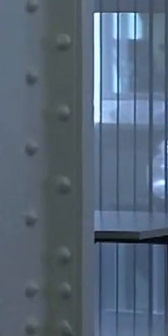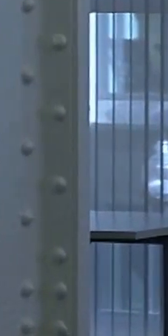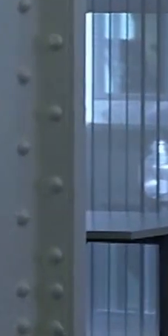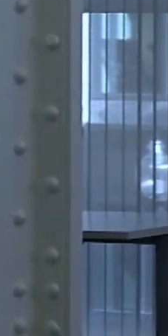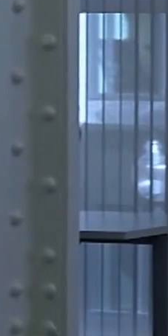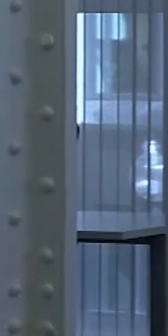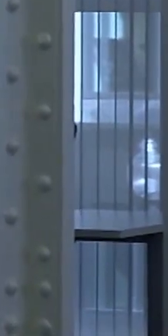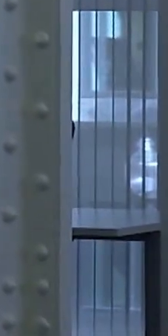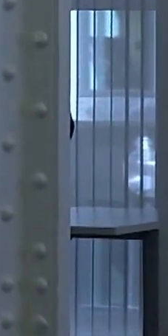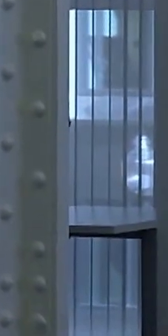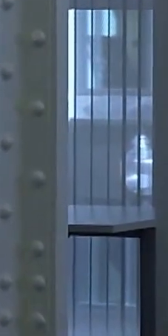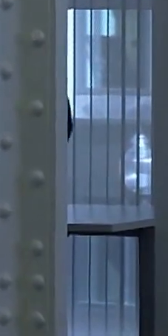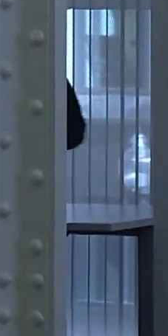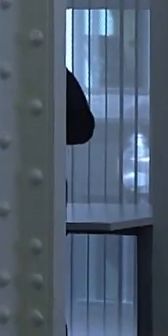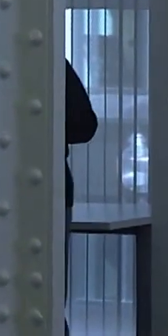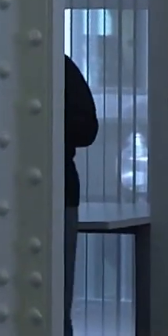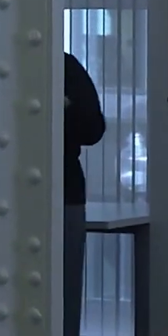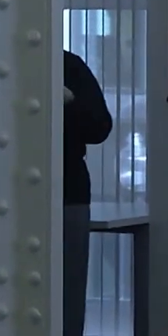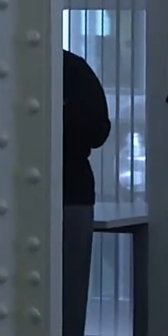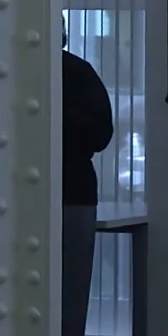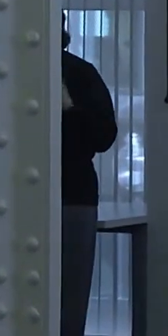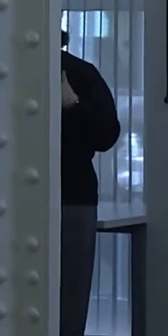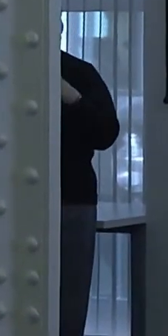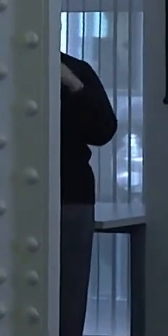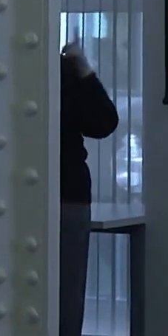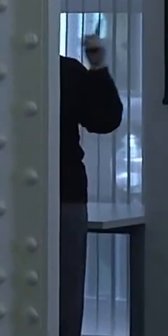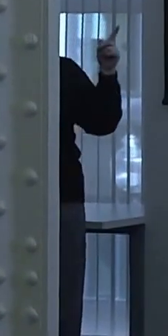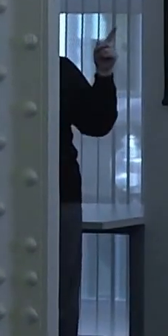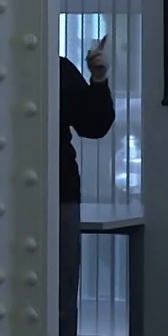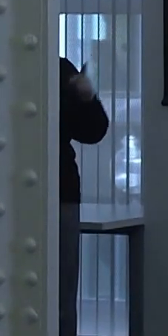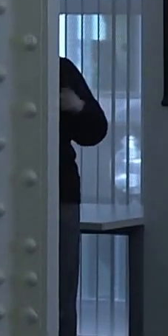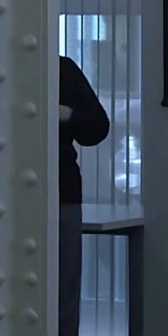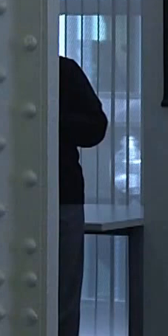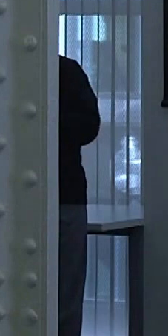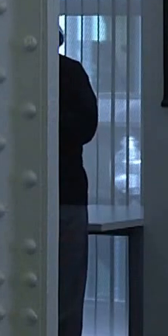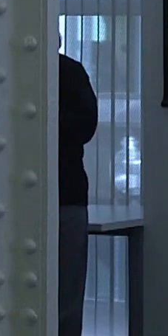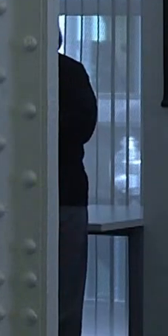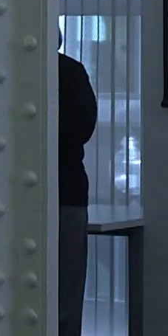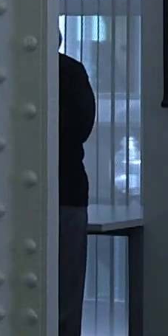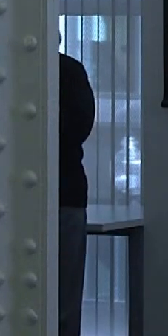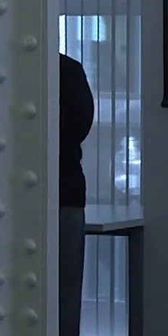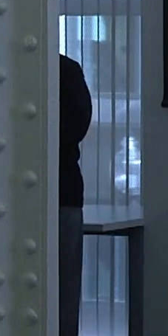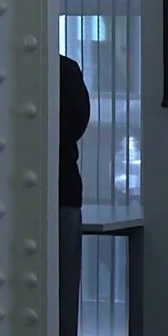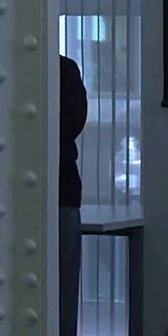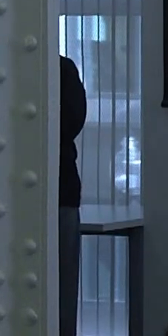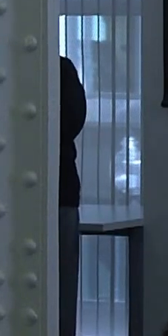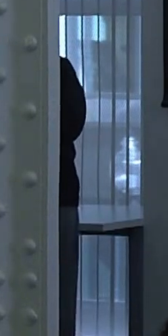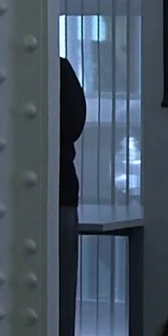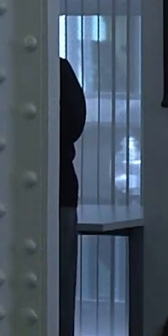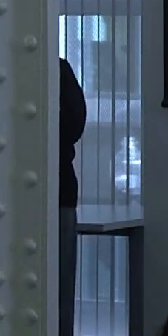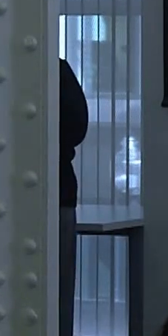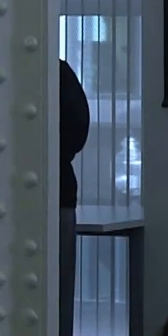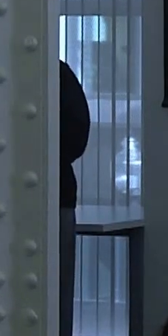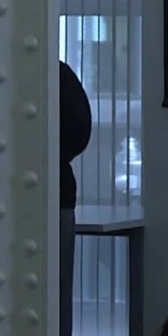with crutches and I have the device that lengthened my leg called a lizogom, which is a metal device,